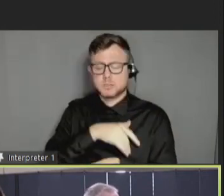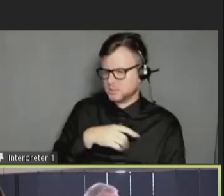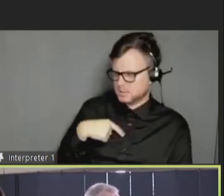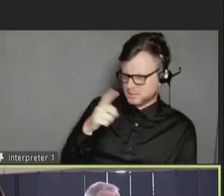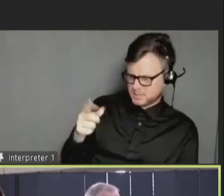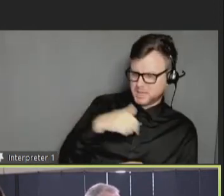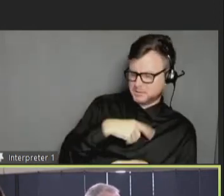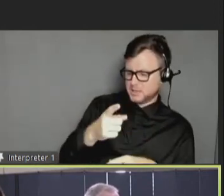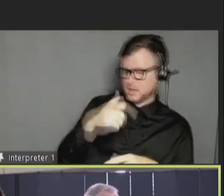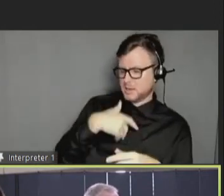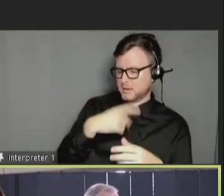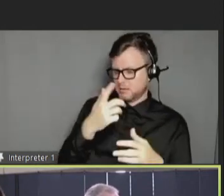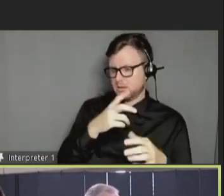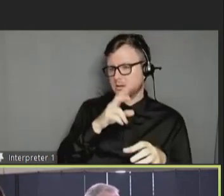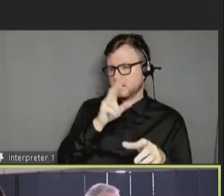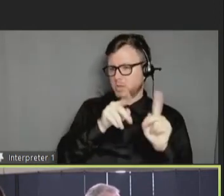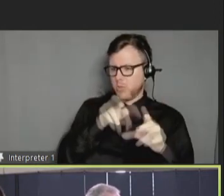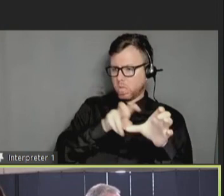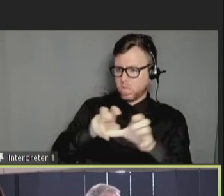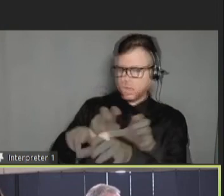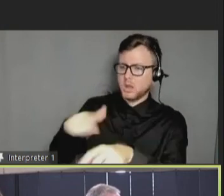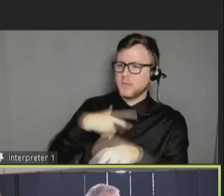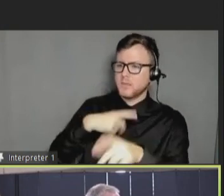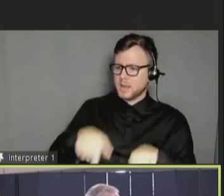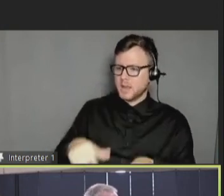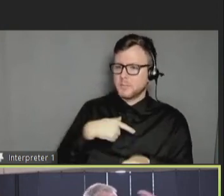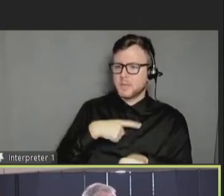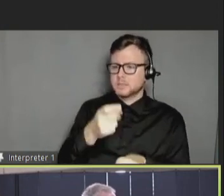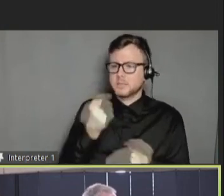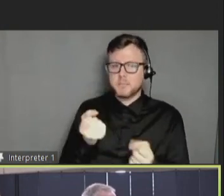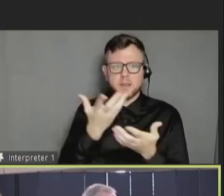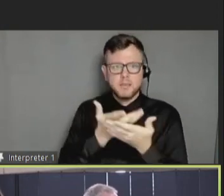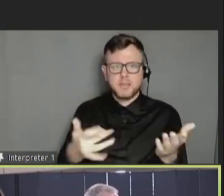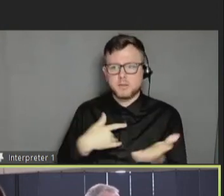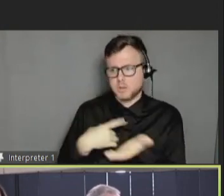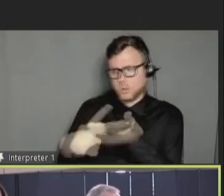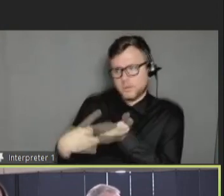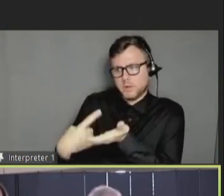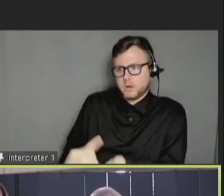workforce that is challenged by all of the things that we've talked about previously.